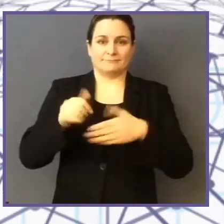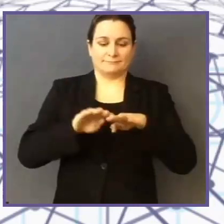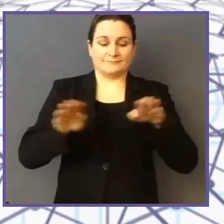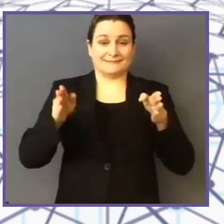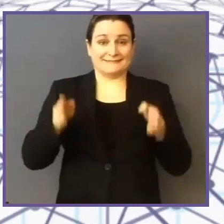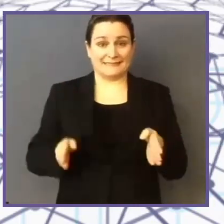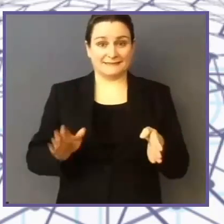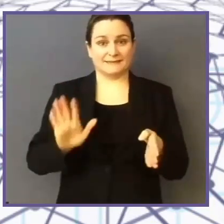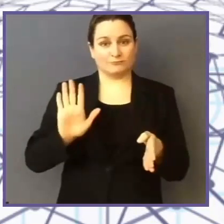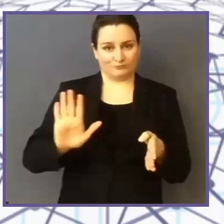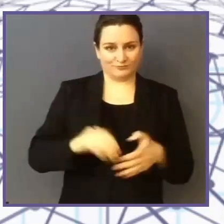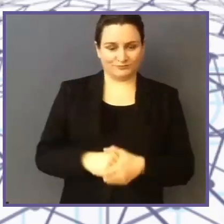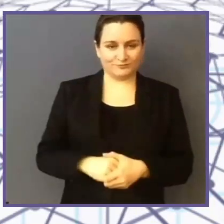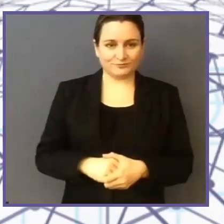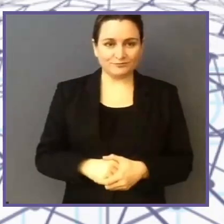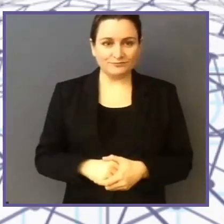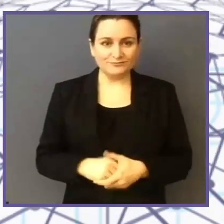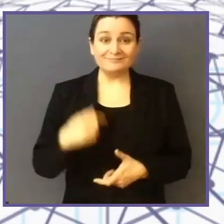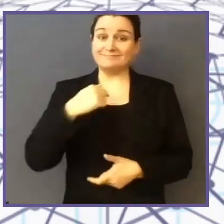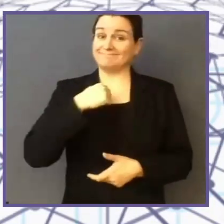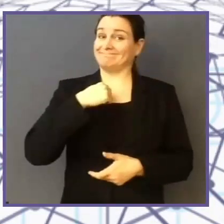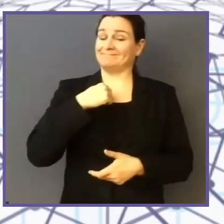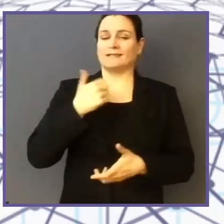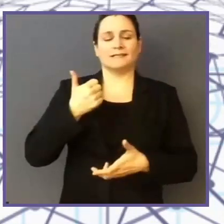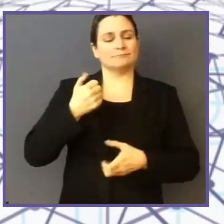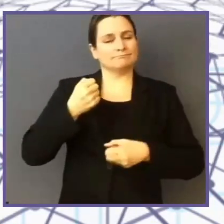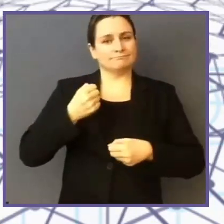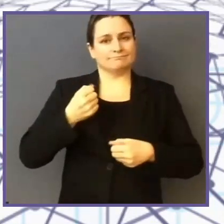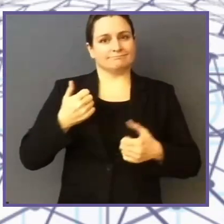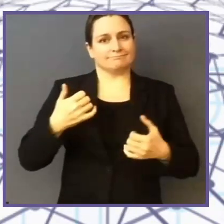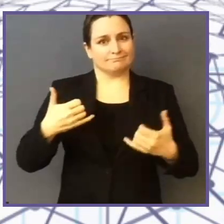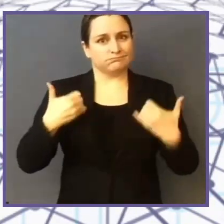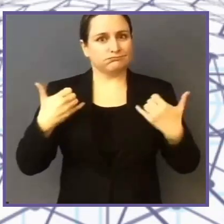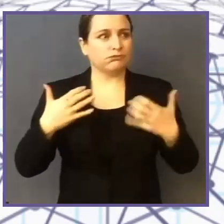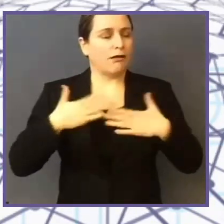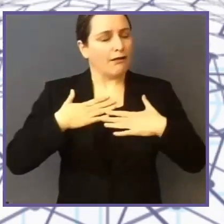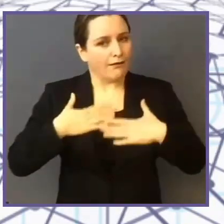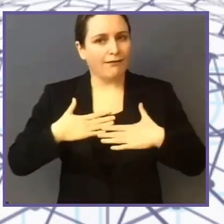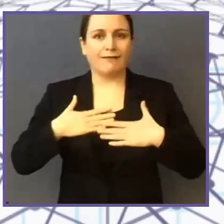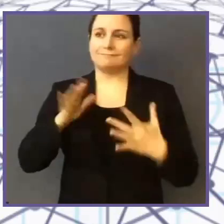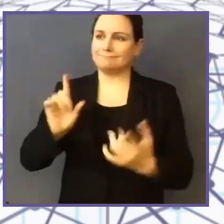helpdesk at the International Disability Alliance and it is an absolute pleasure to be here with you. Despite all the technical issues.